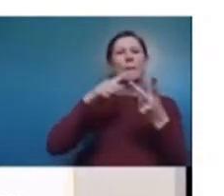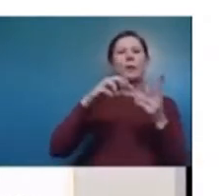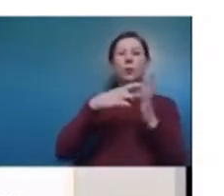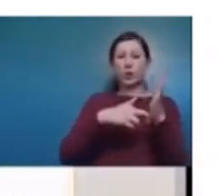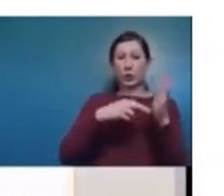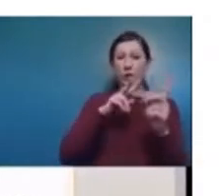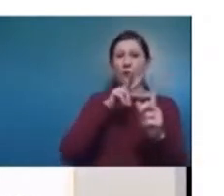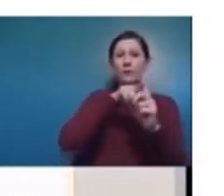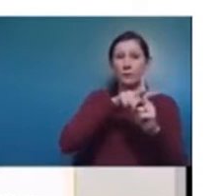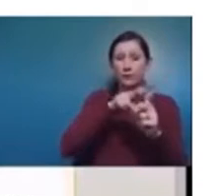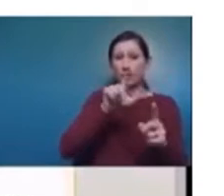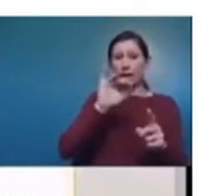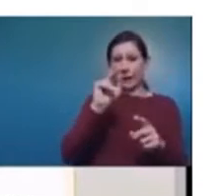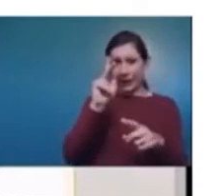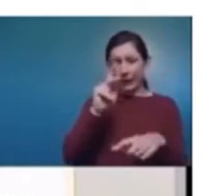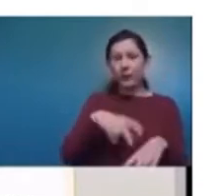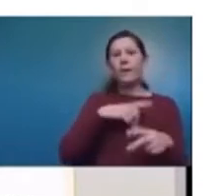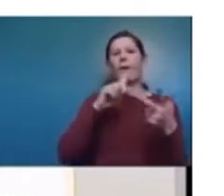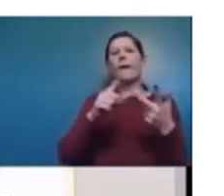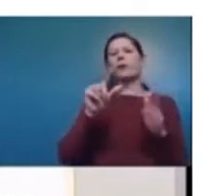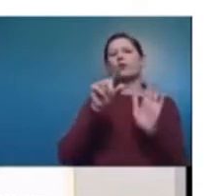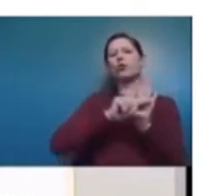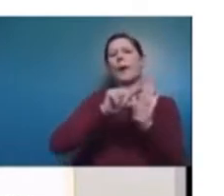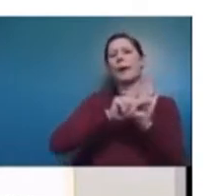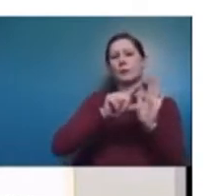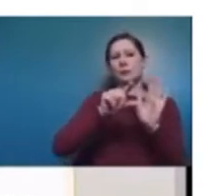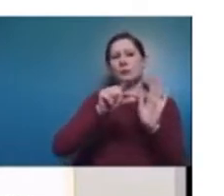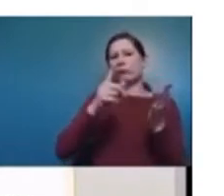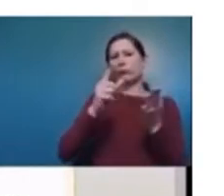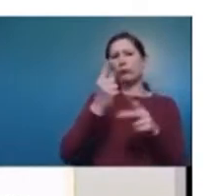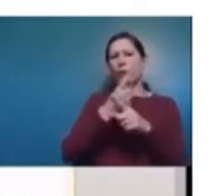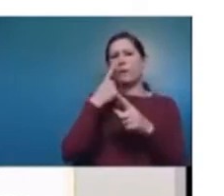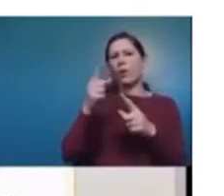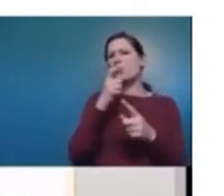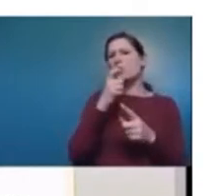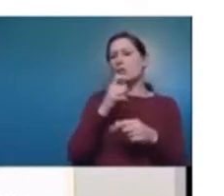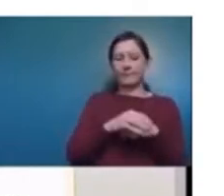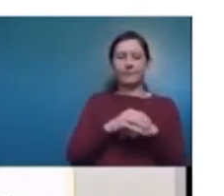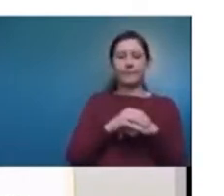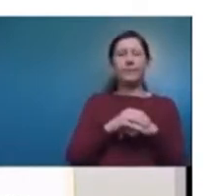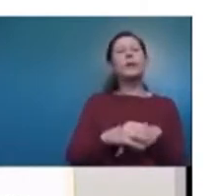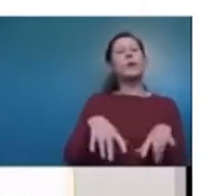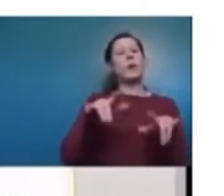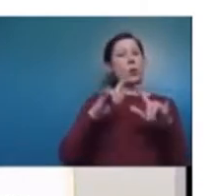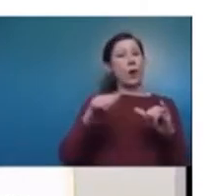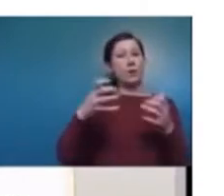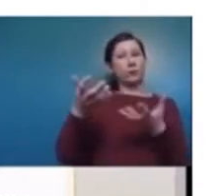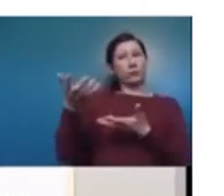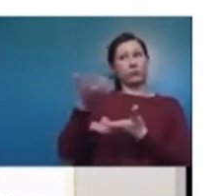And what grade they feel it's appropriate for. once the inner while the interactive webinar is going